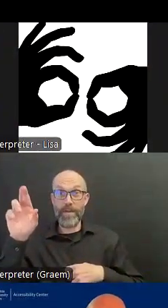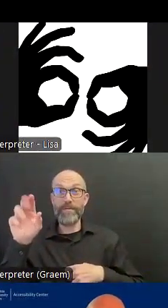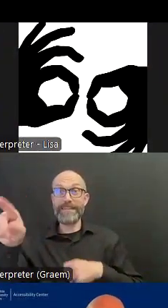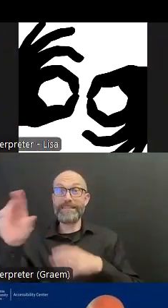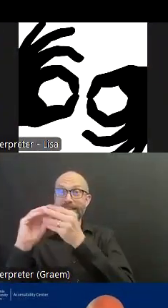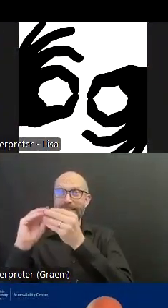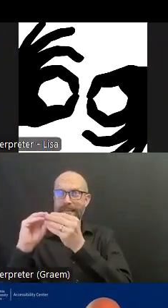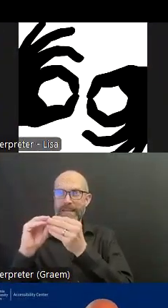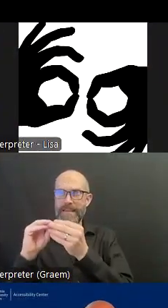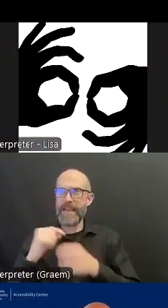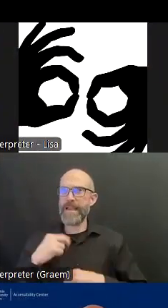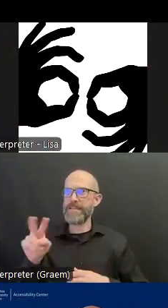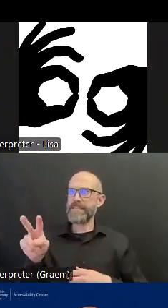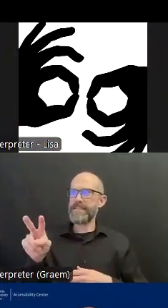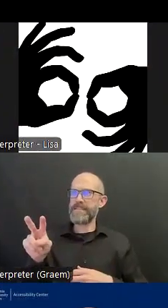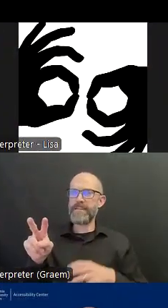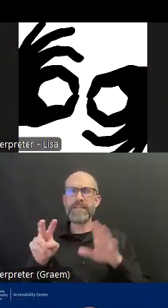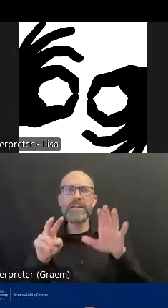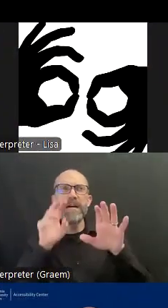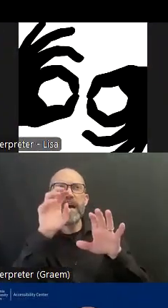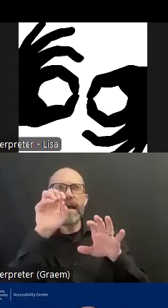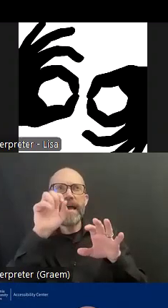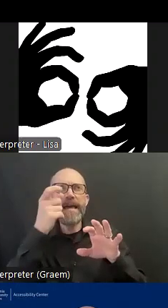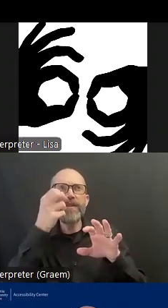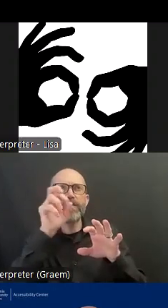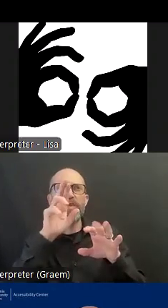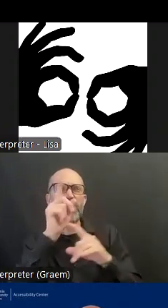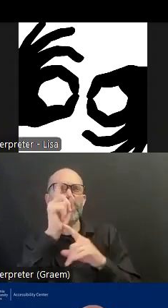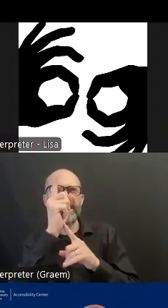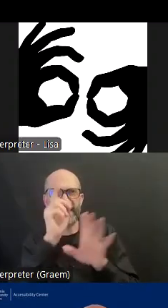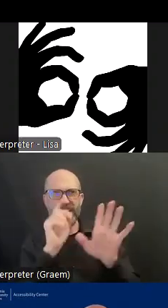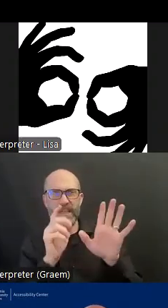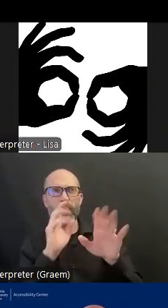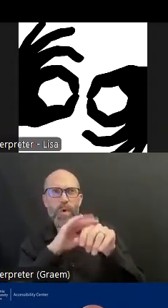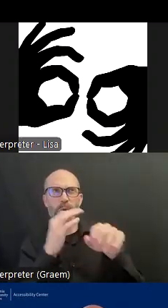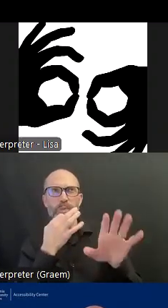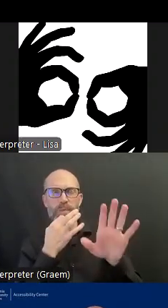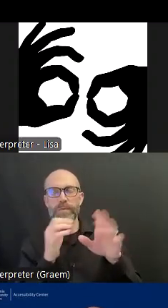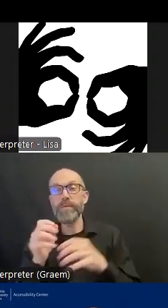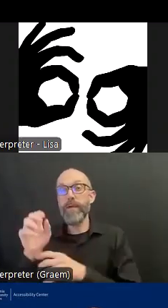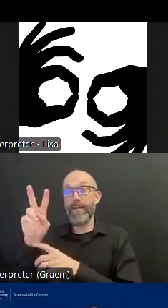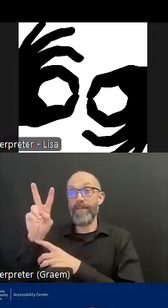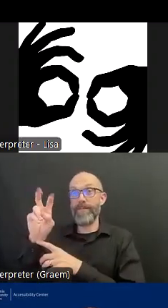And Esther, give me one second, and I'll get to you. You can't take a vendor's word for what